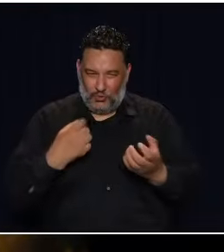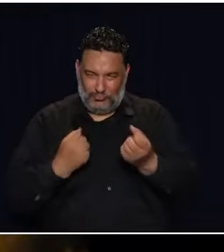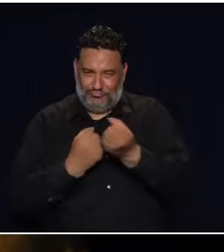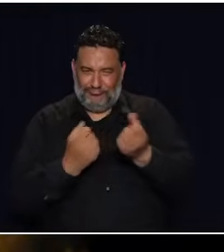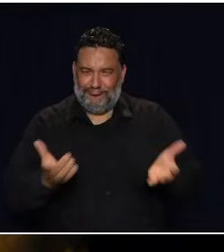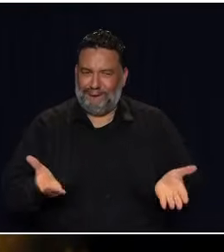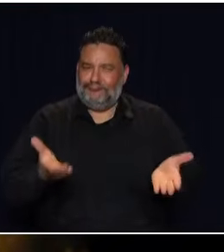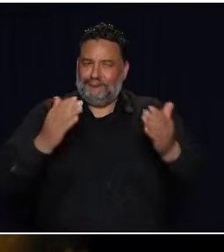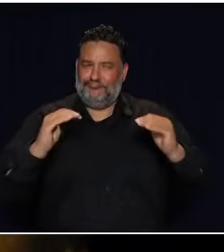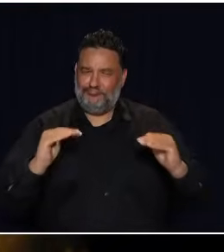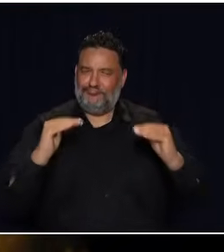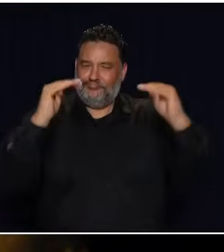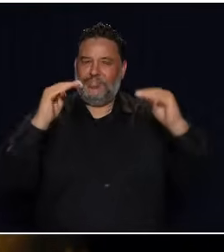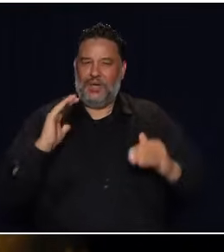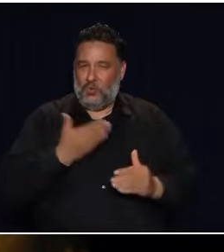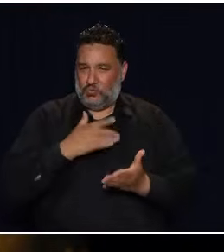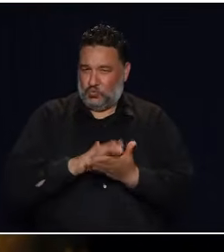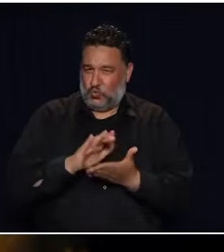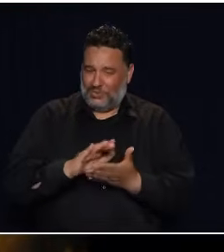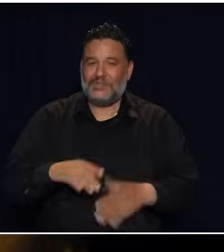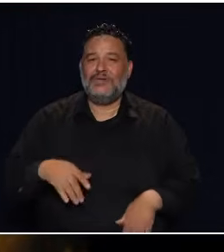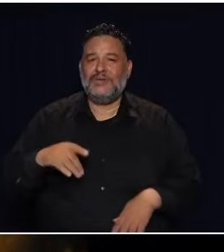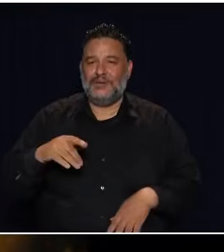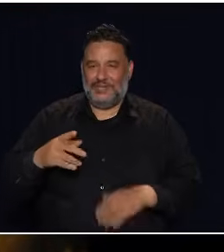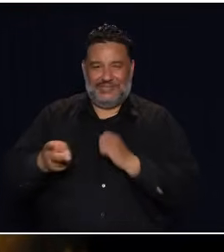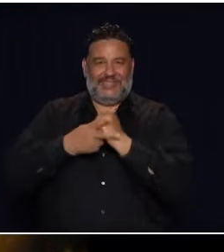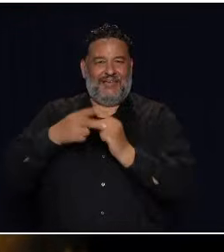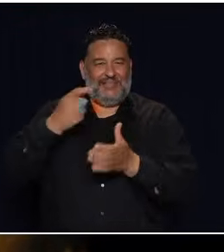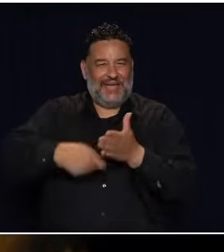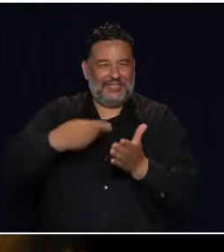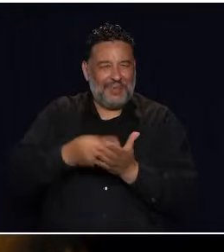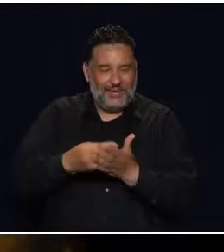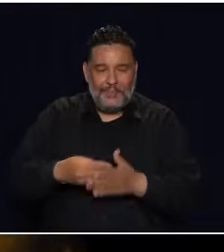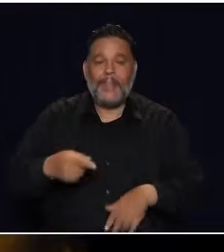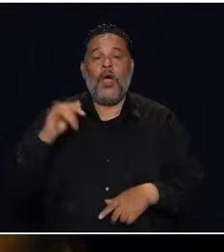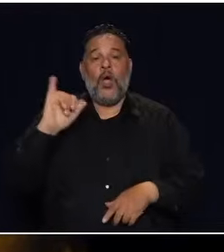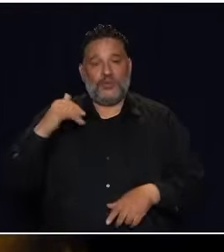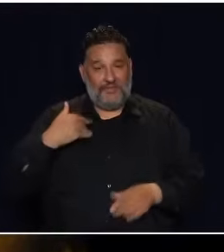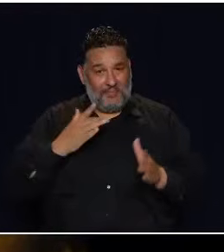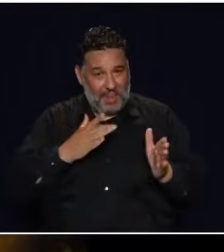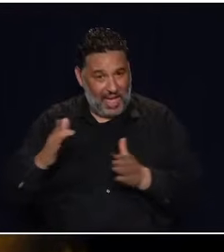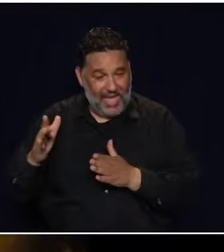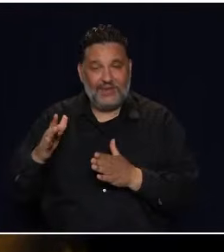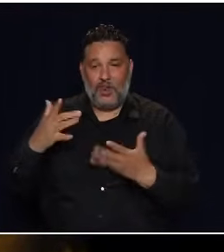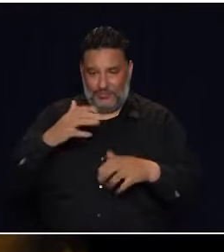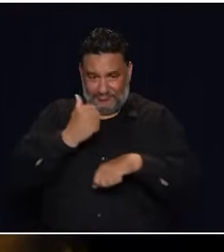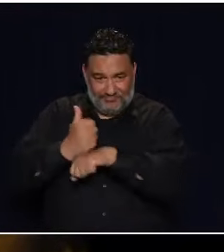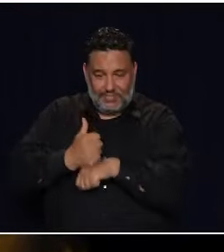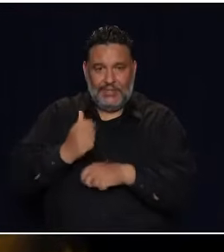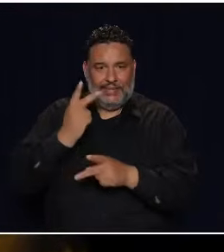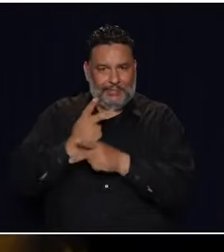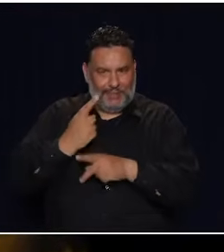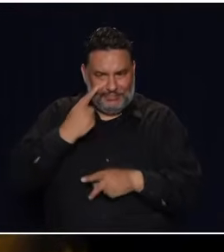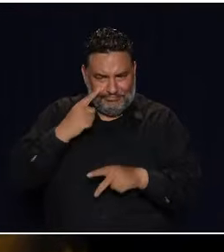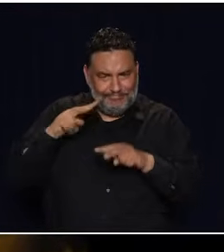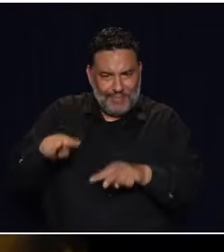WE ARE NOT GOING TO SUE SCHOOLS. OUR JOB IS TO UPLIFT SCHOOLS